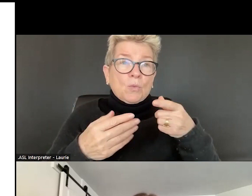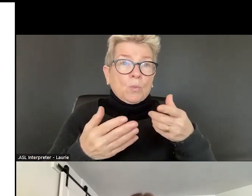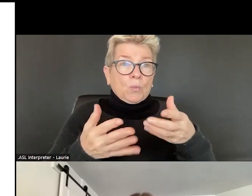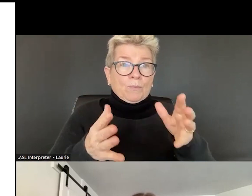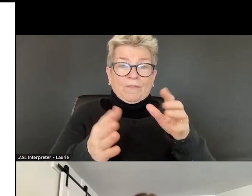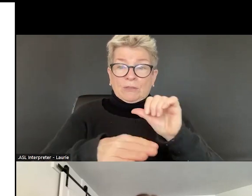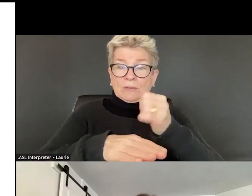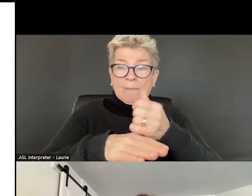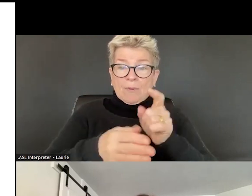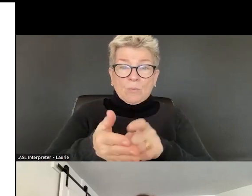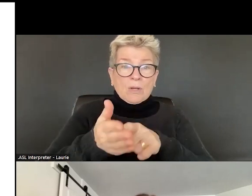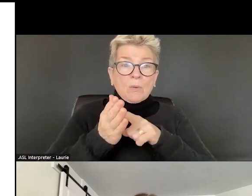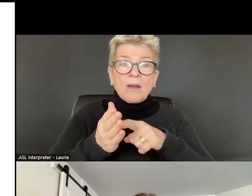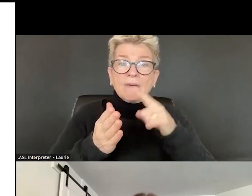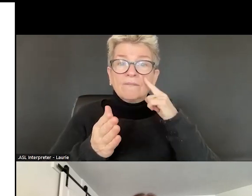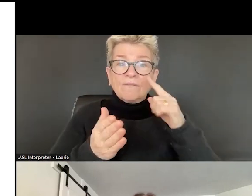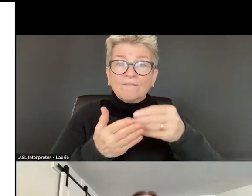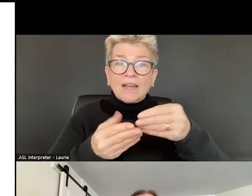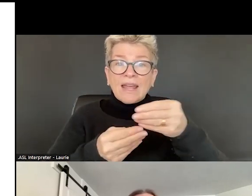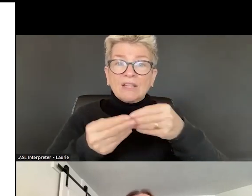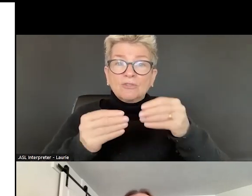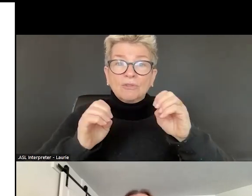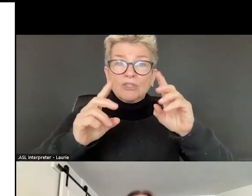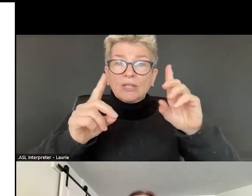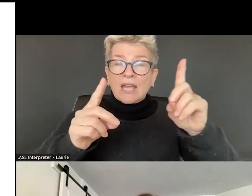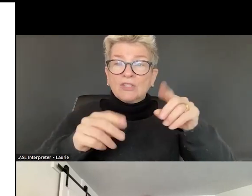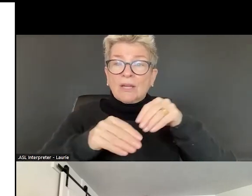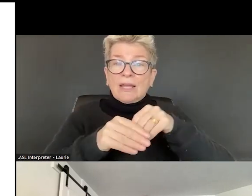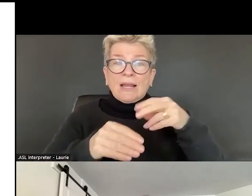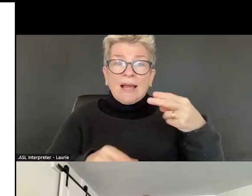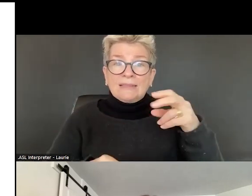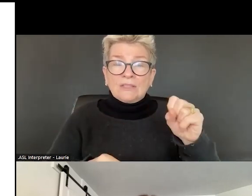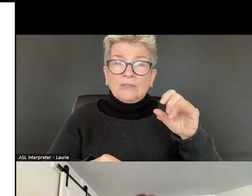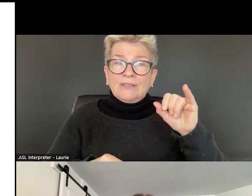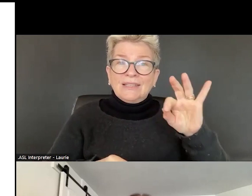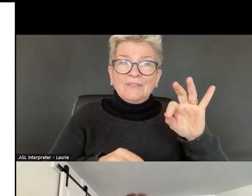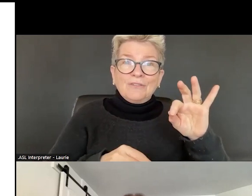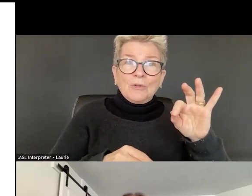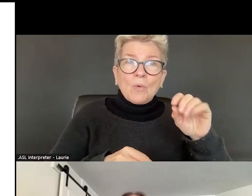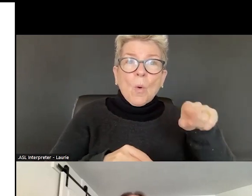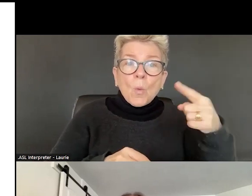education in high school in particular and if you remember nothing else, there's really